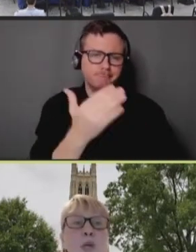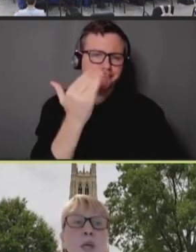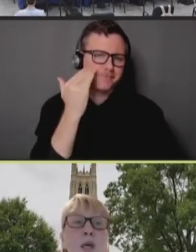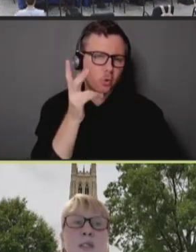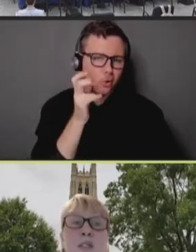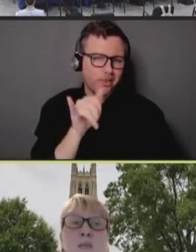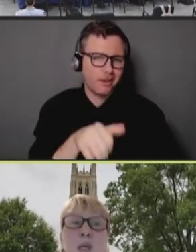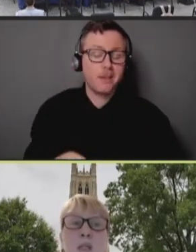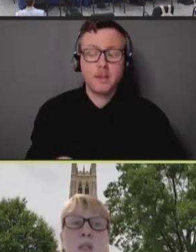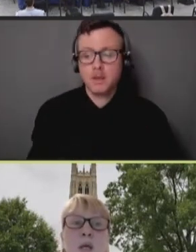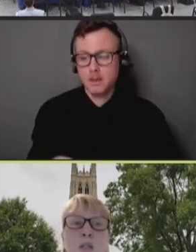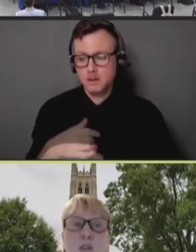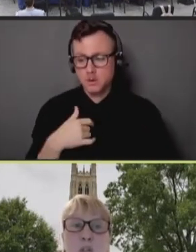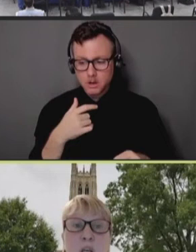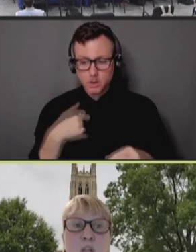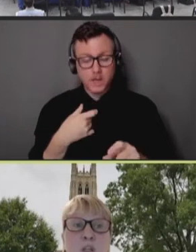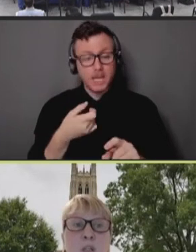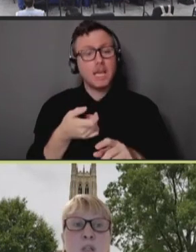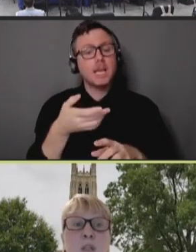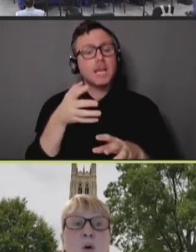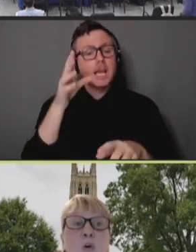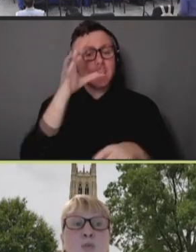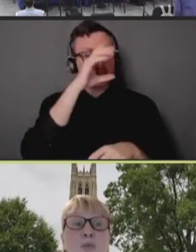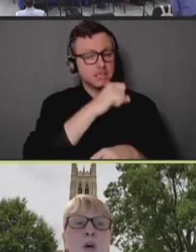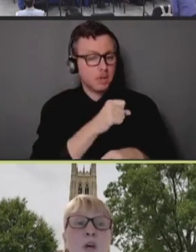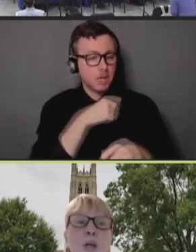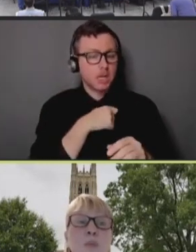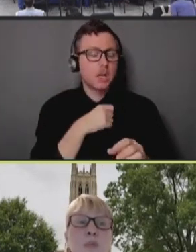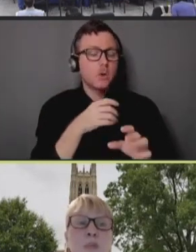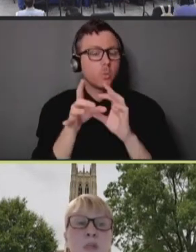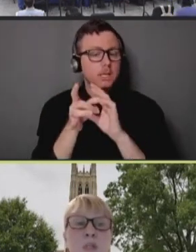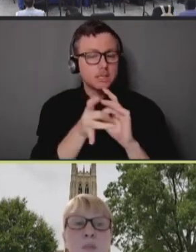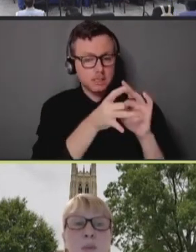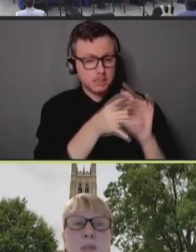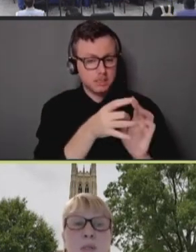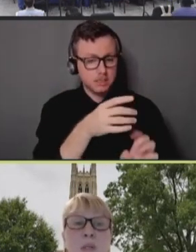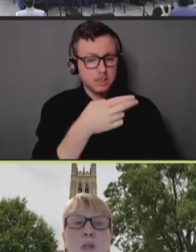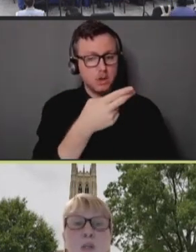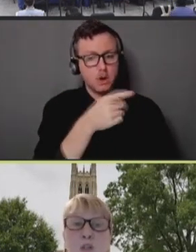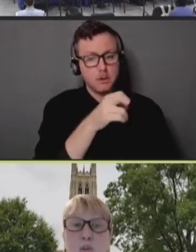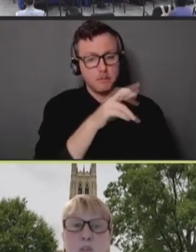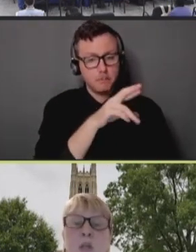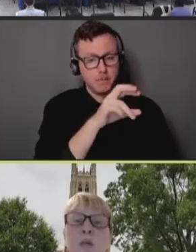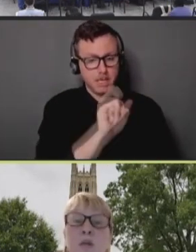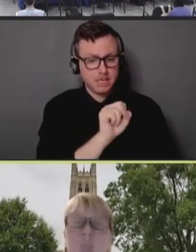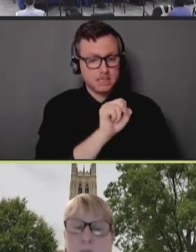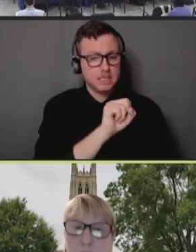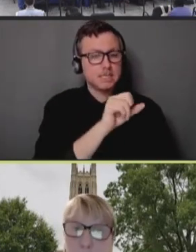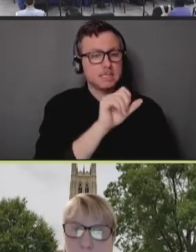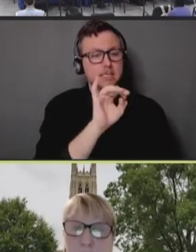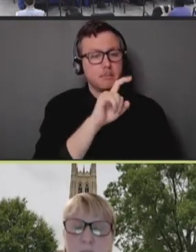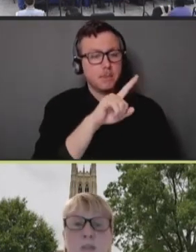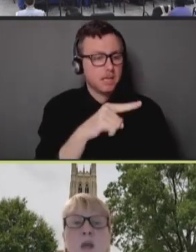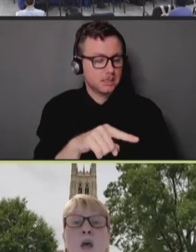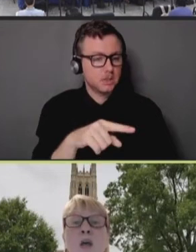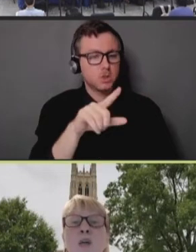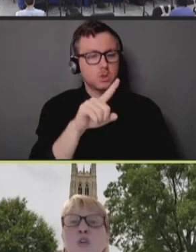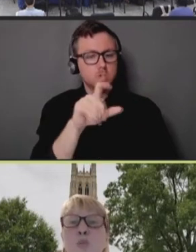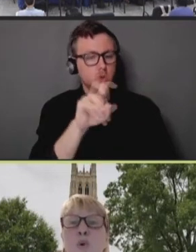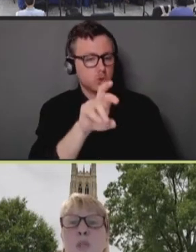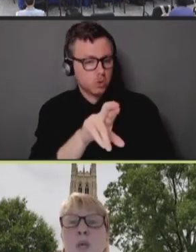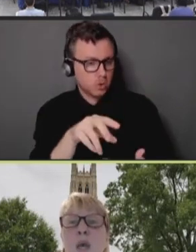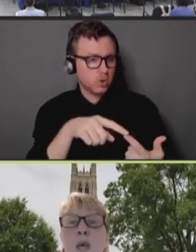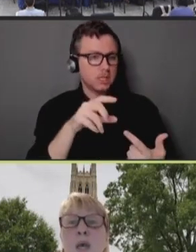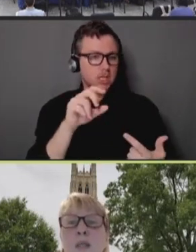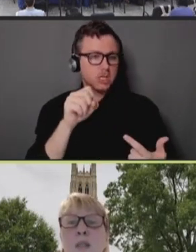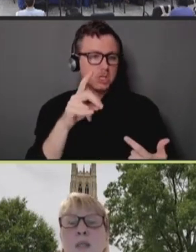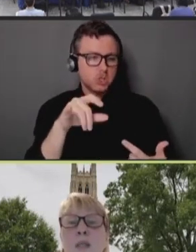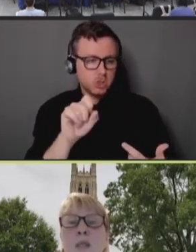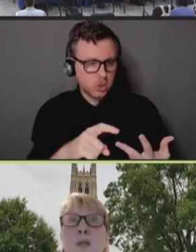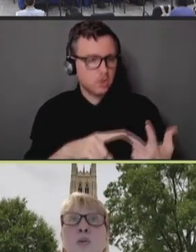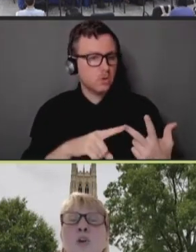We estimated associations of herpes simplex, zoster, shingles, pneumonia, and recurrent